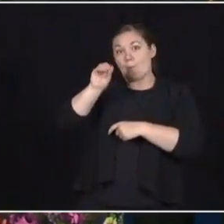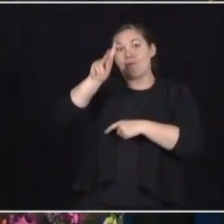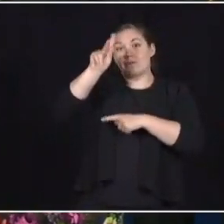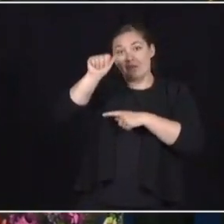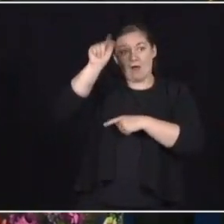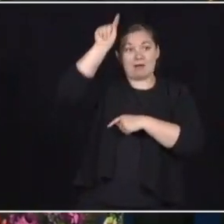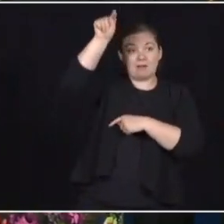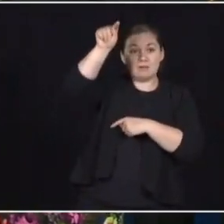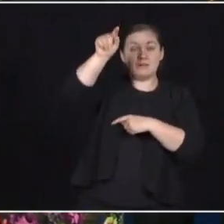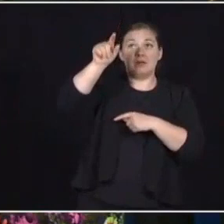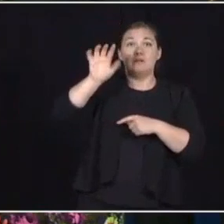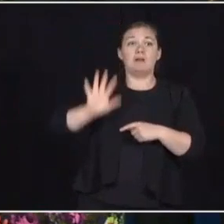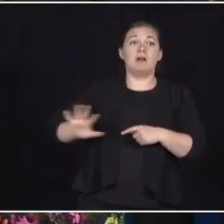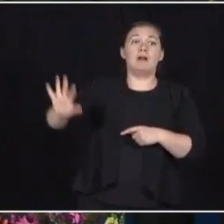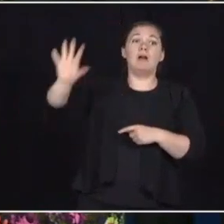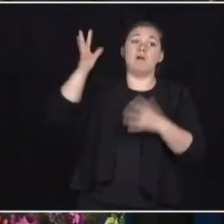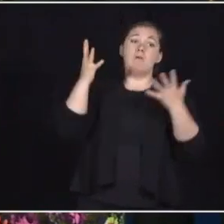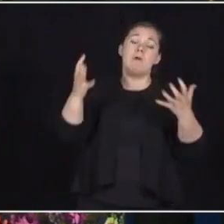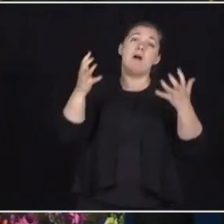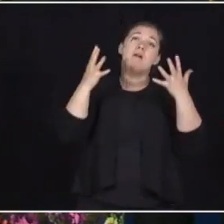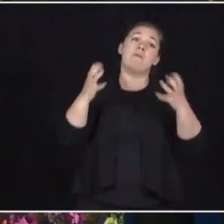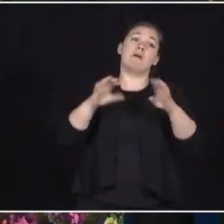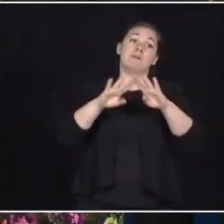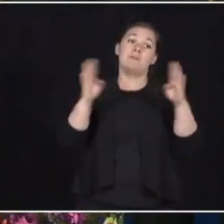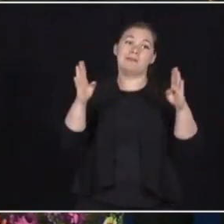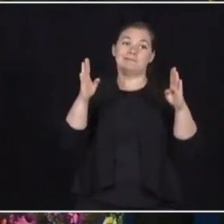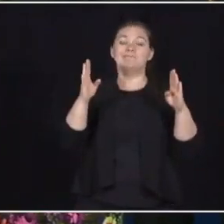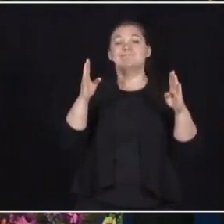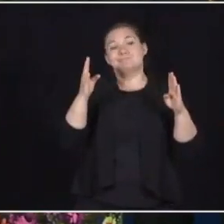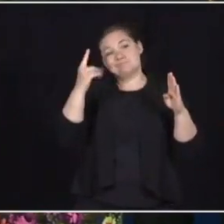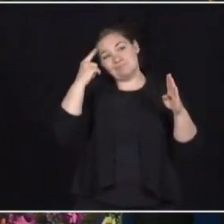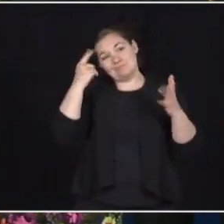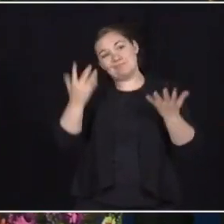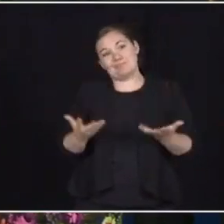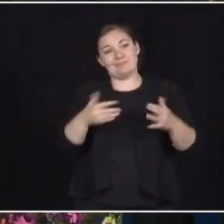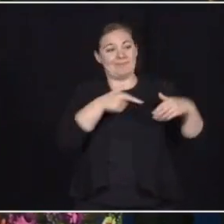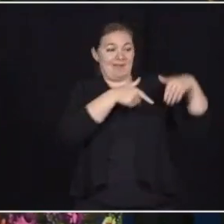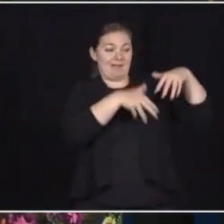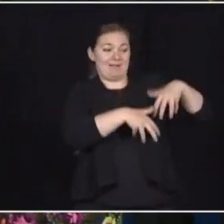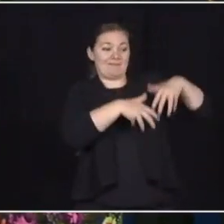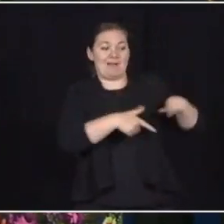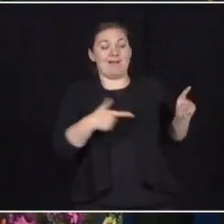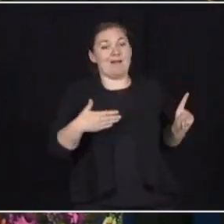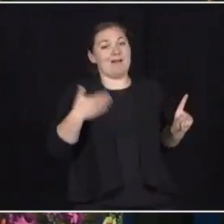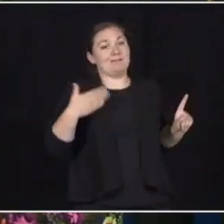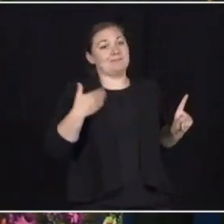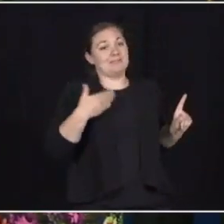insight into three committees, autolock, the thousands islands as well as the Muskoka over the past three days, the tourism operators just